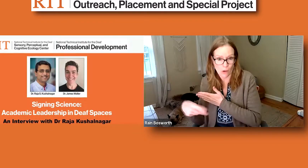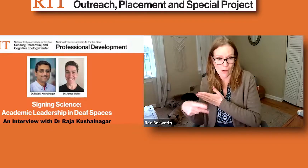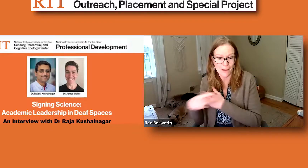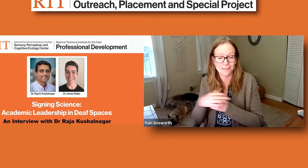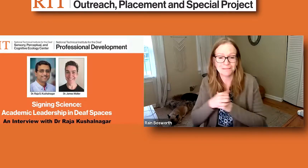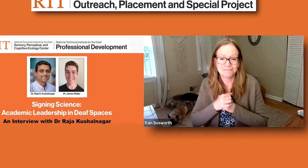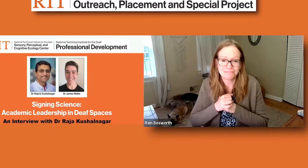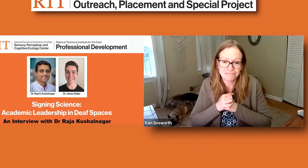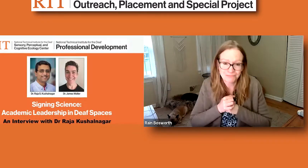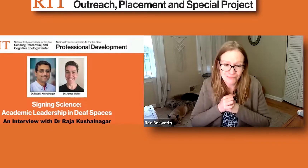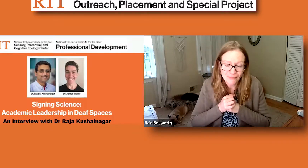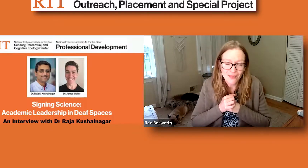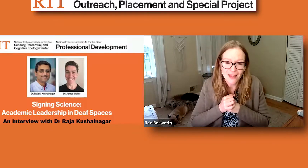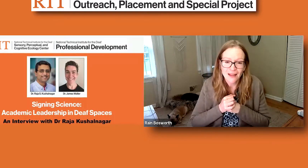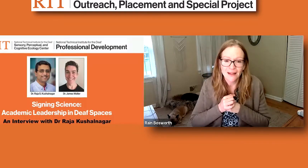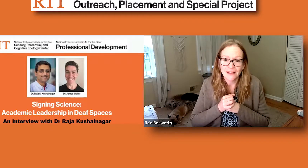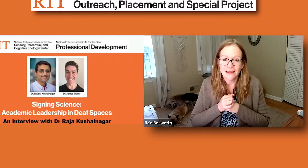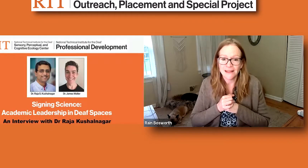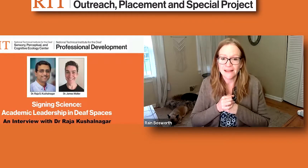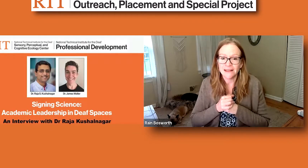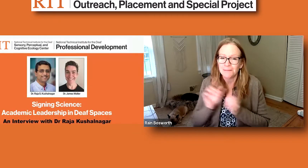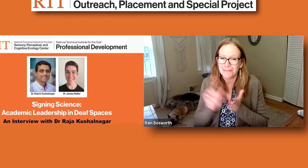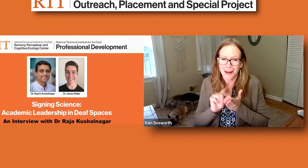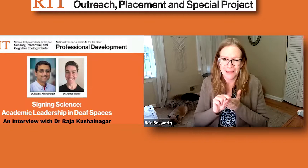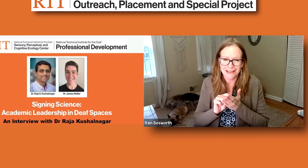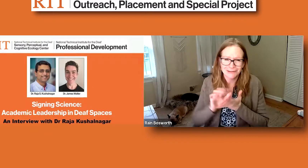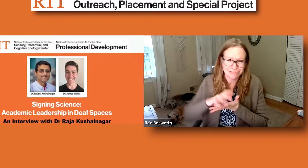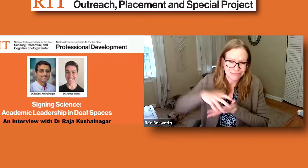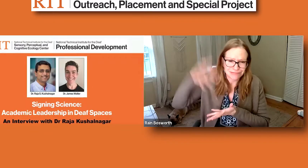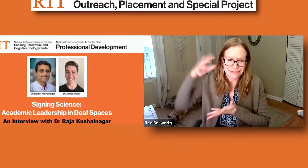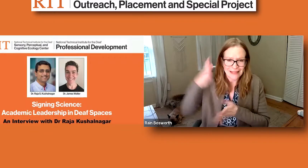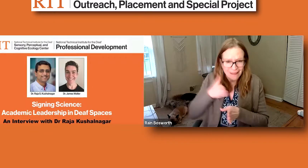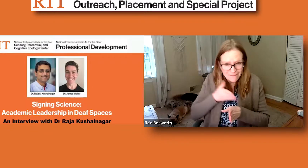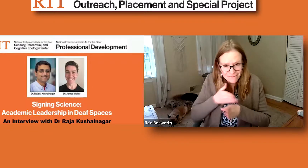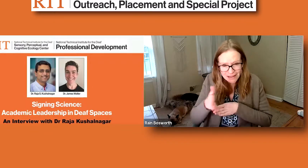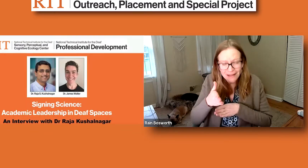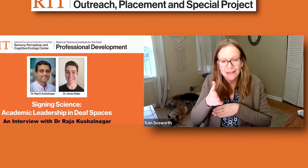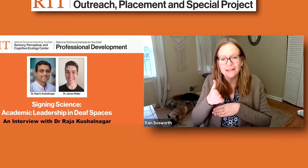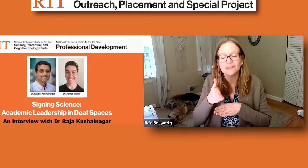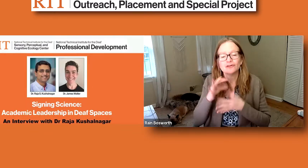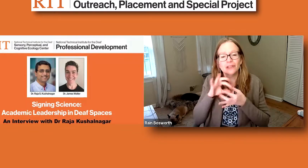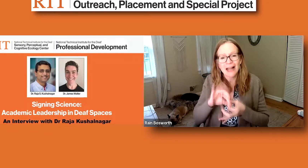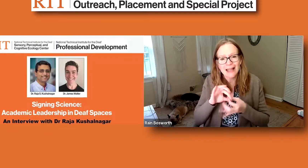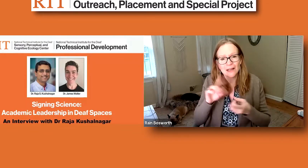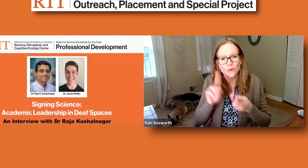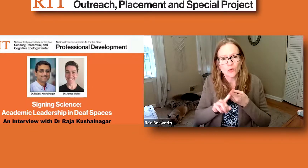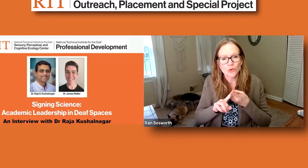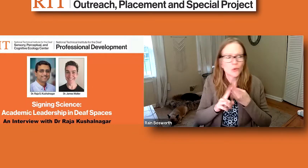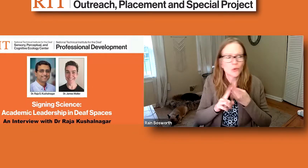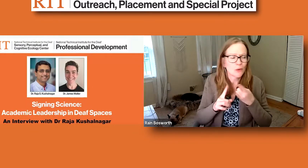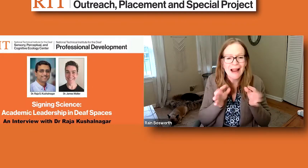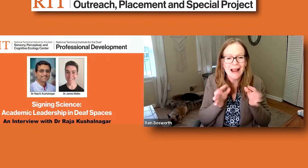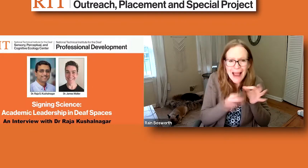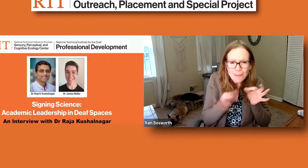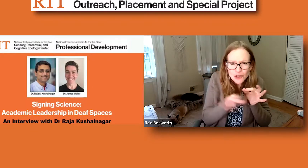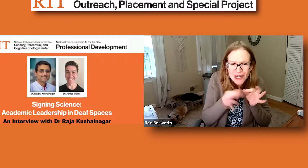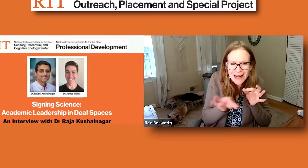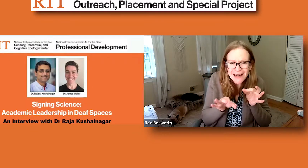as well as an undergraduate summer program. He has many publications in his field.